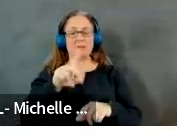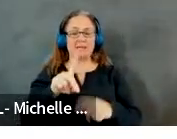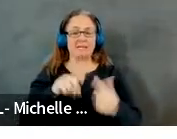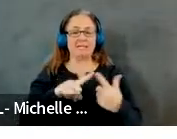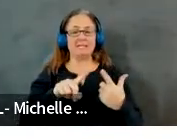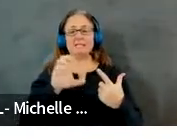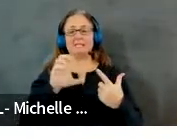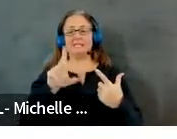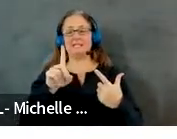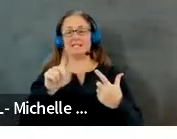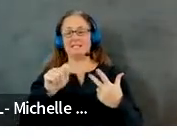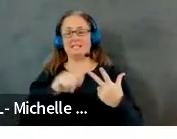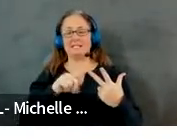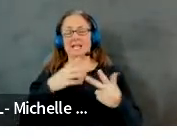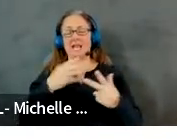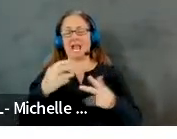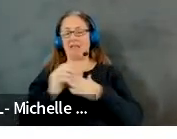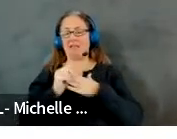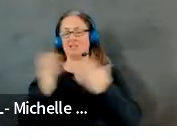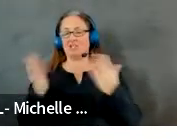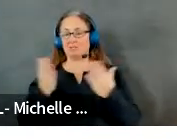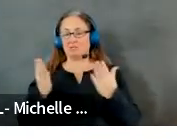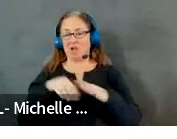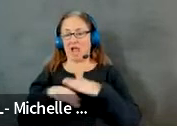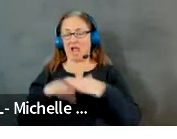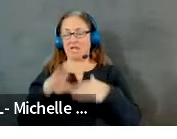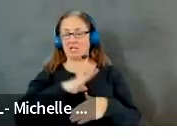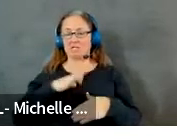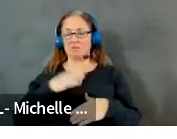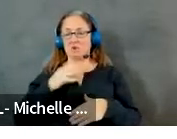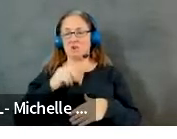as well as our leadership here at the Access Board and our Executive Director